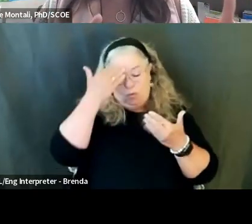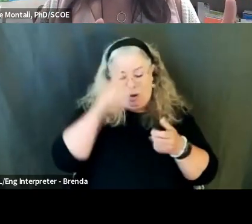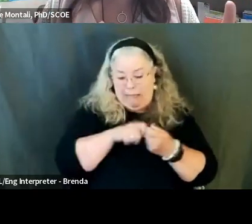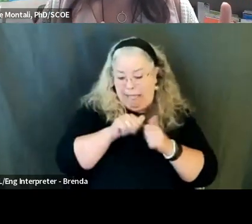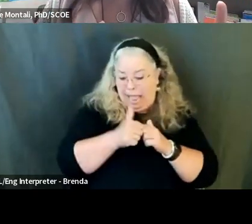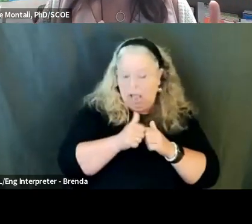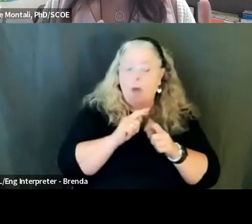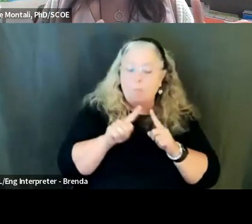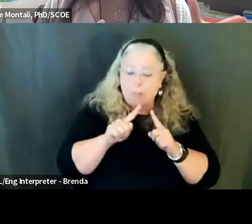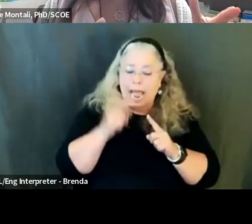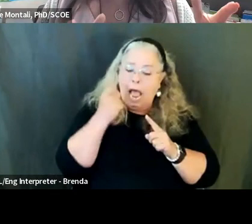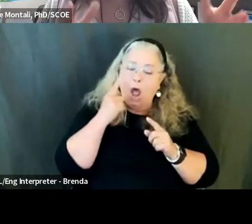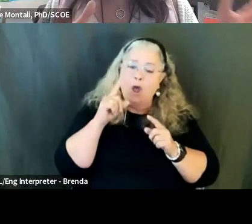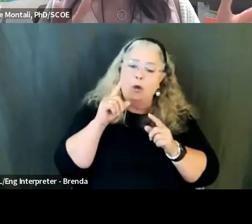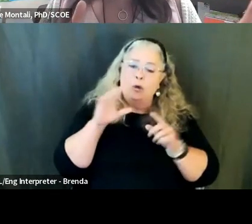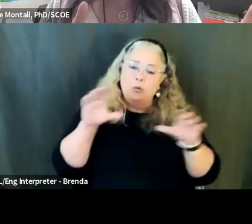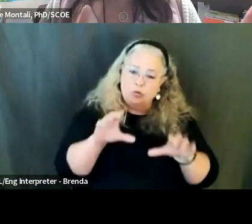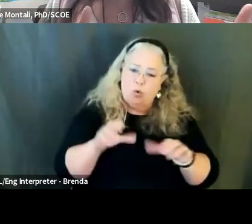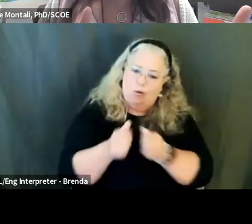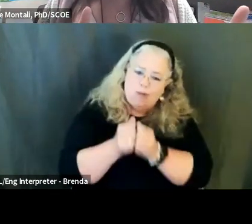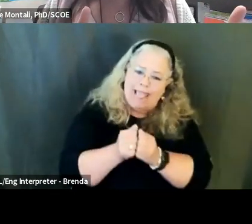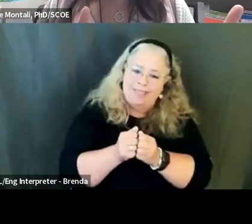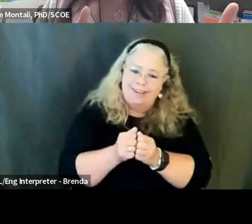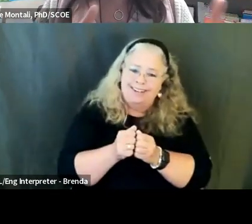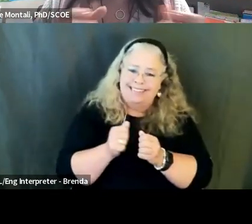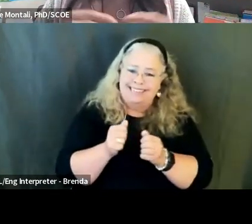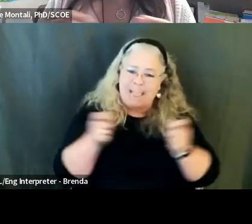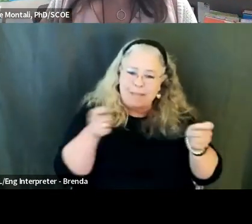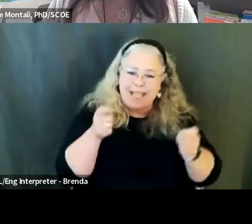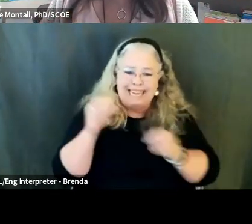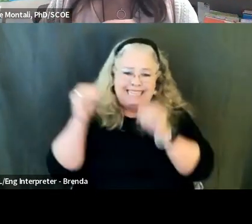let's do it together and let's let's see if we can lean into this.” And it doesn't mean that